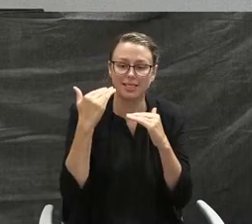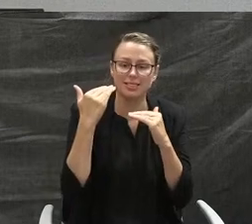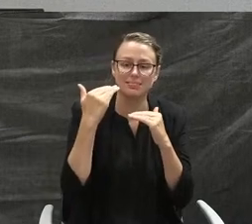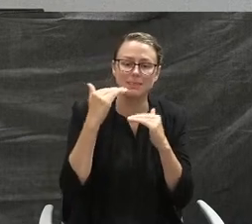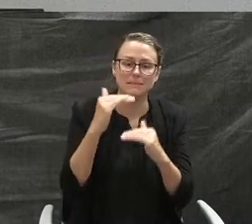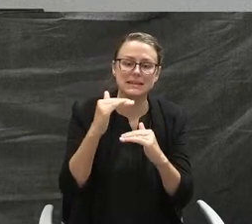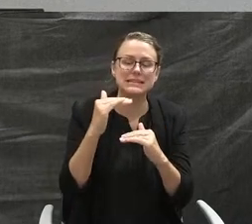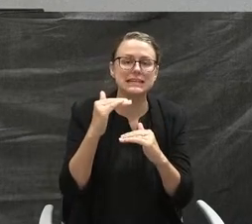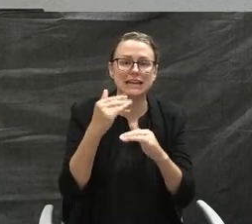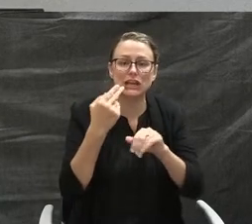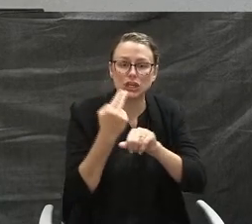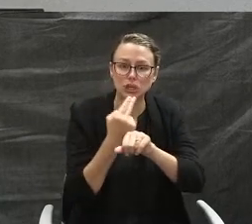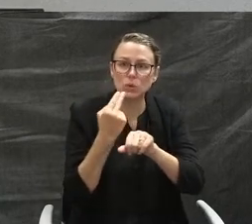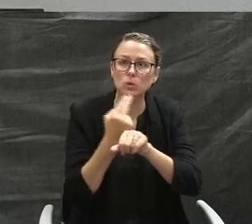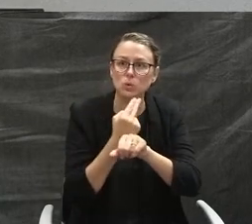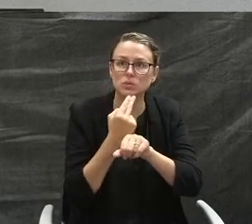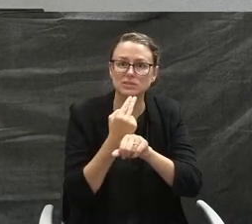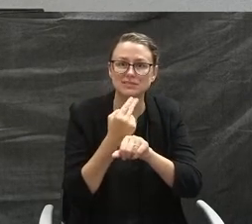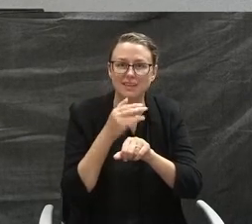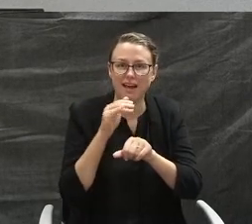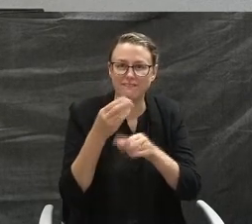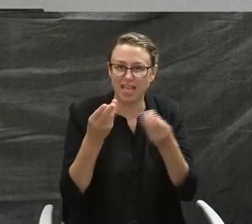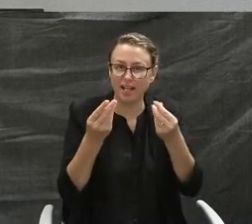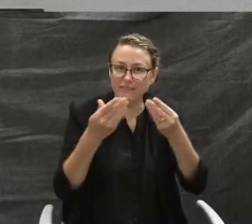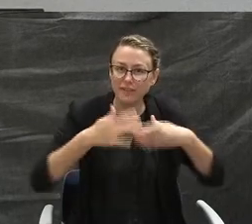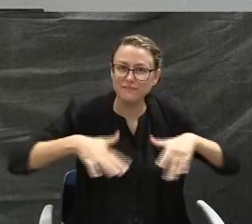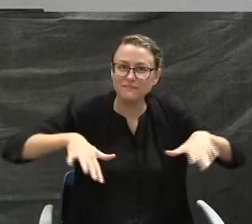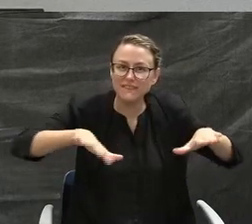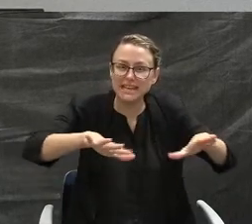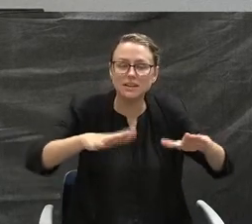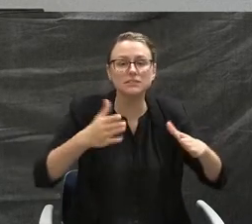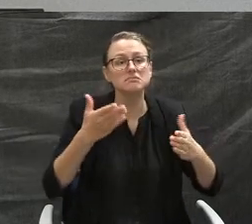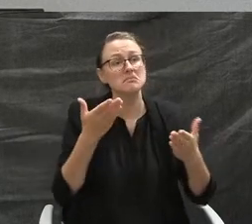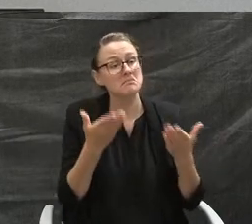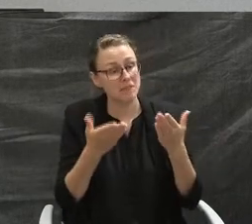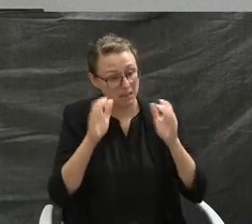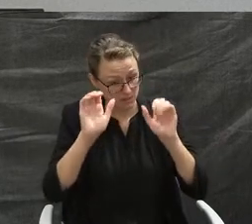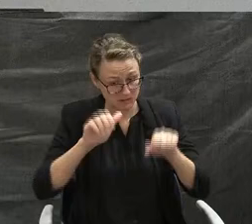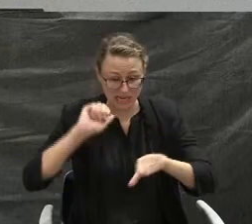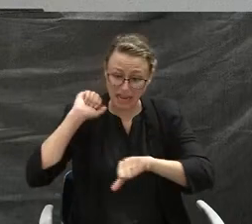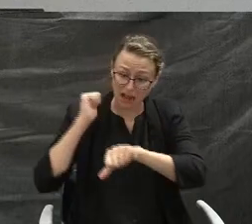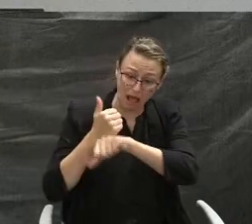field, we may be able to get the Dome up sooner. We haven't